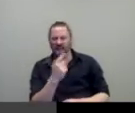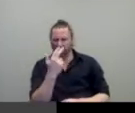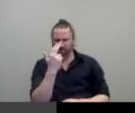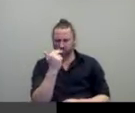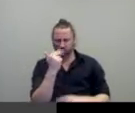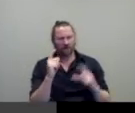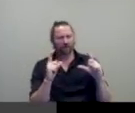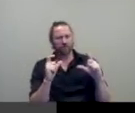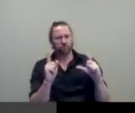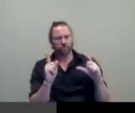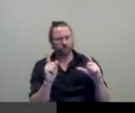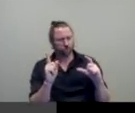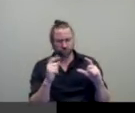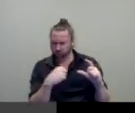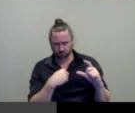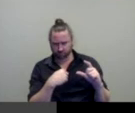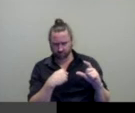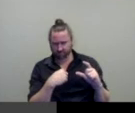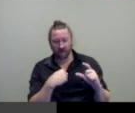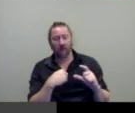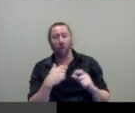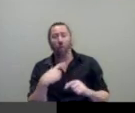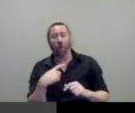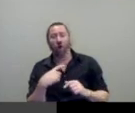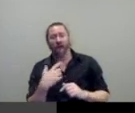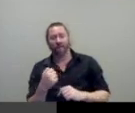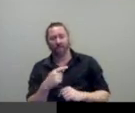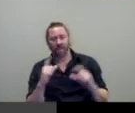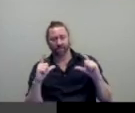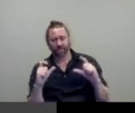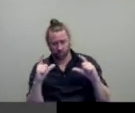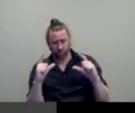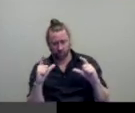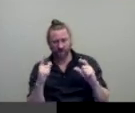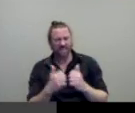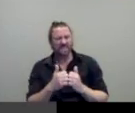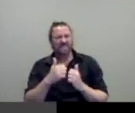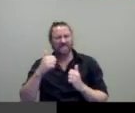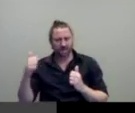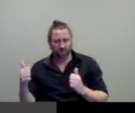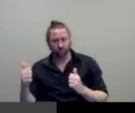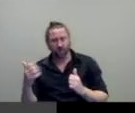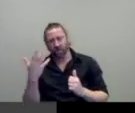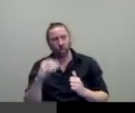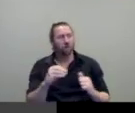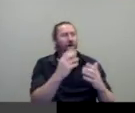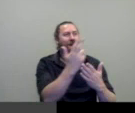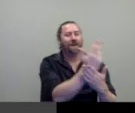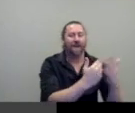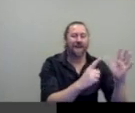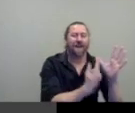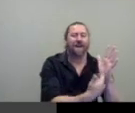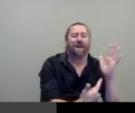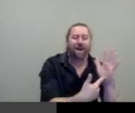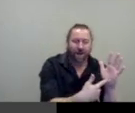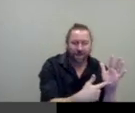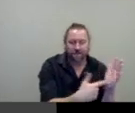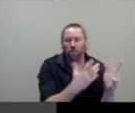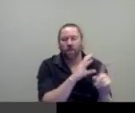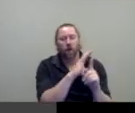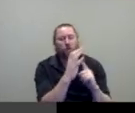image in fact the meaning of this artwork very much lies outside the frame with that cultural